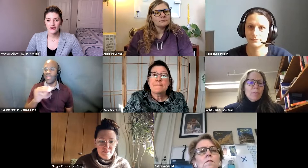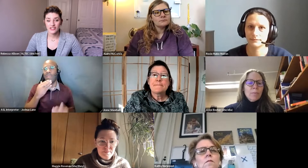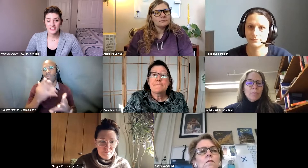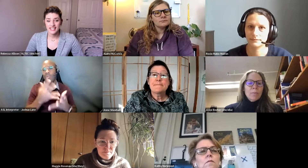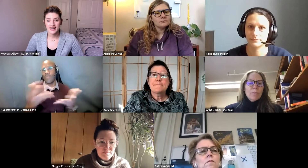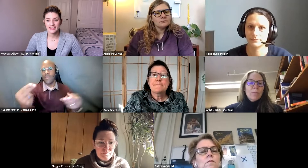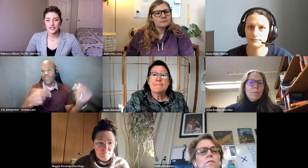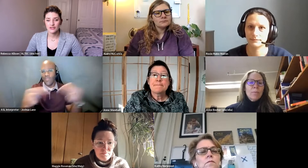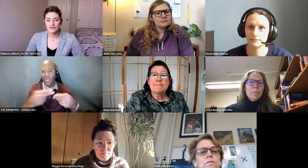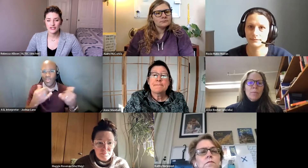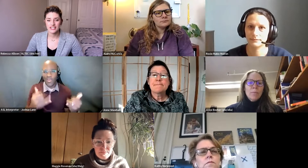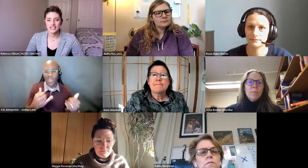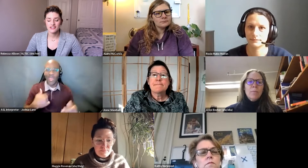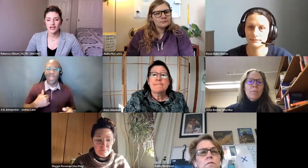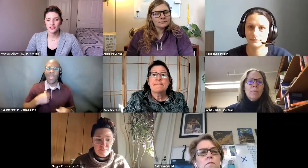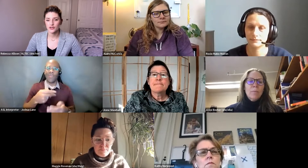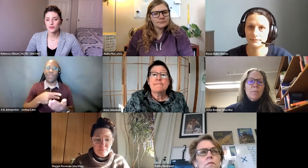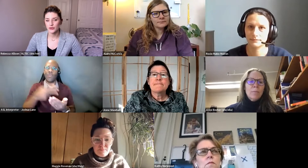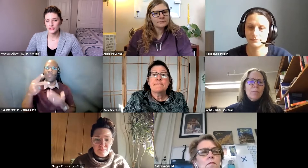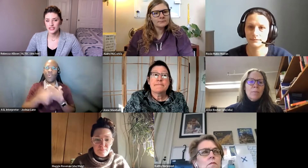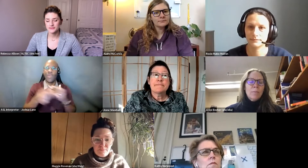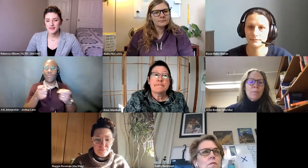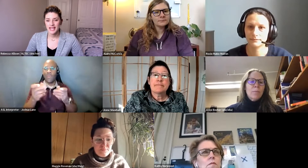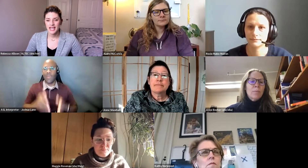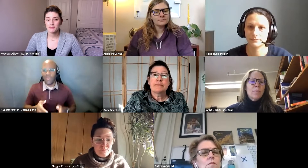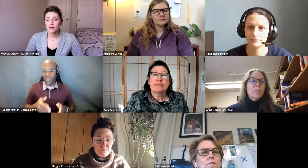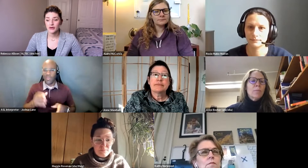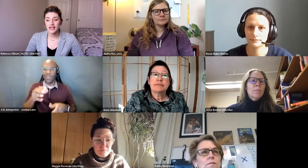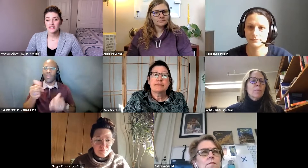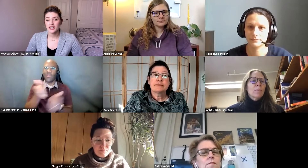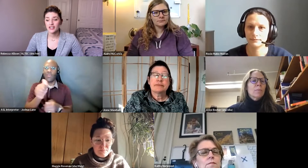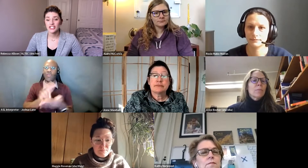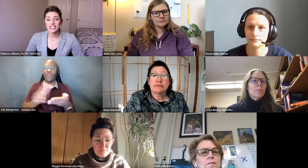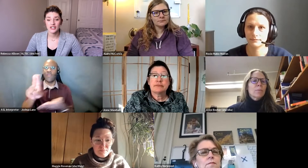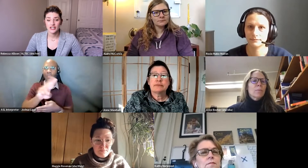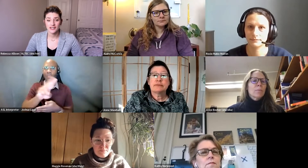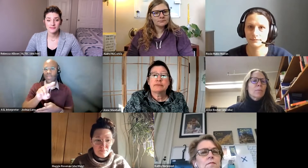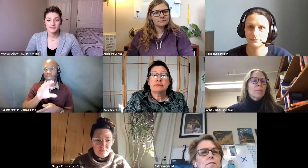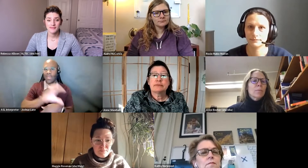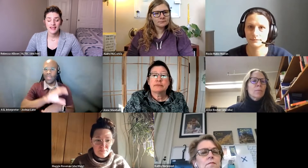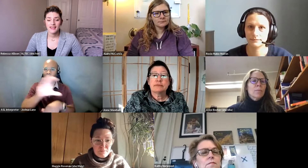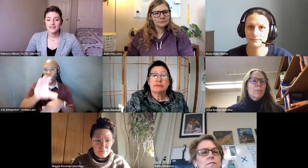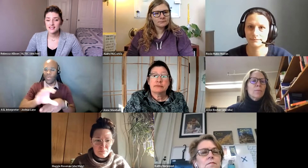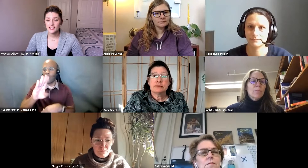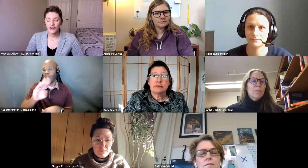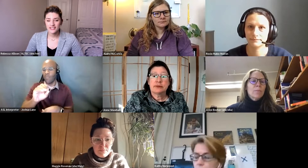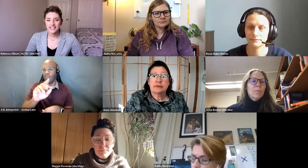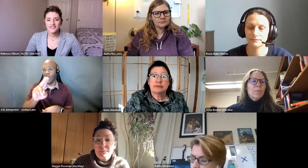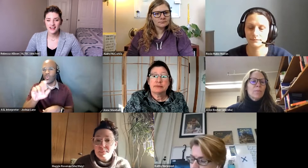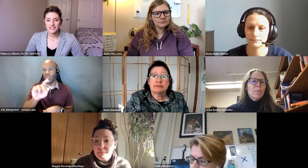ALTEC at the University of Colorado Boulder and my pronouns are she/her. This is an ALTEC faculty